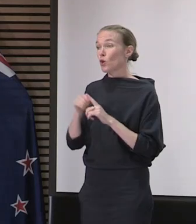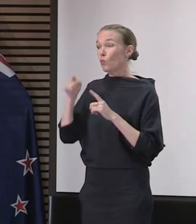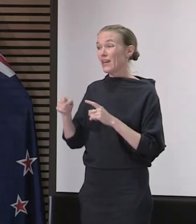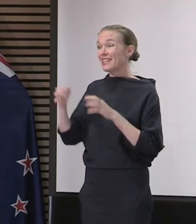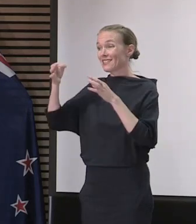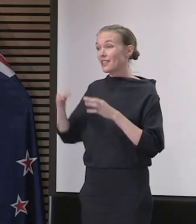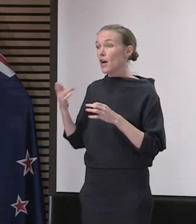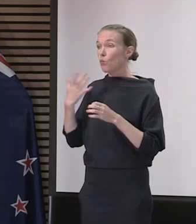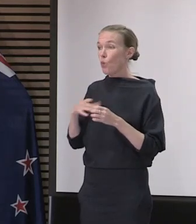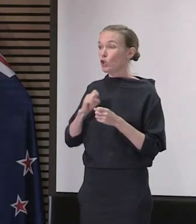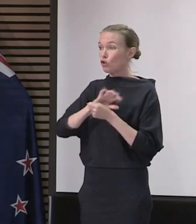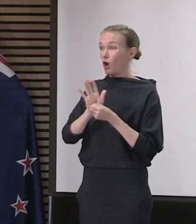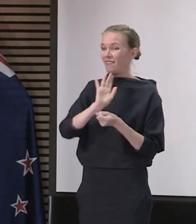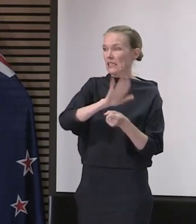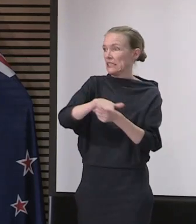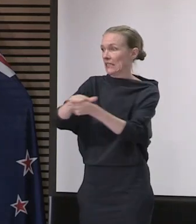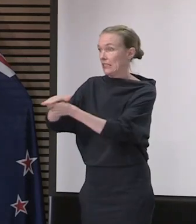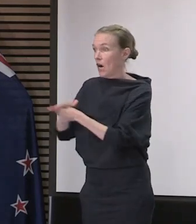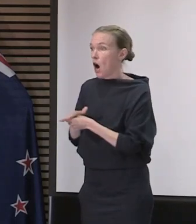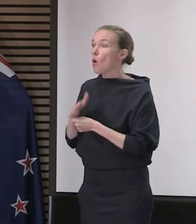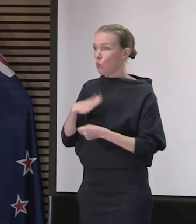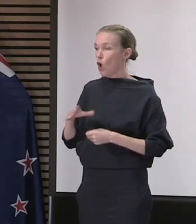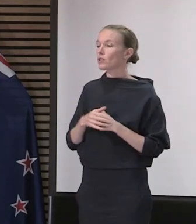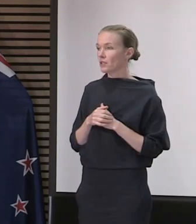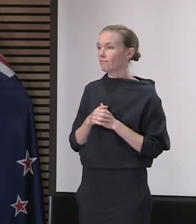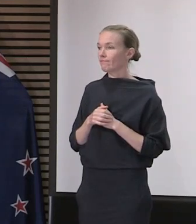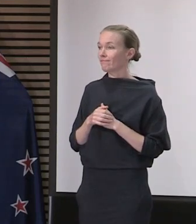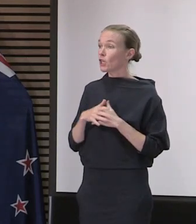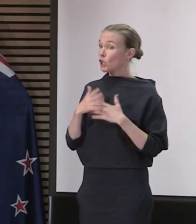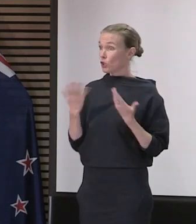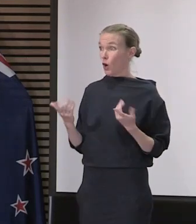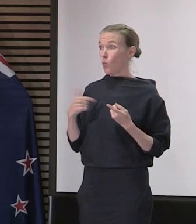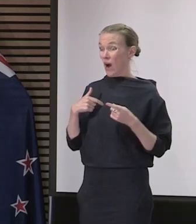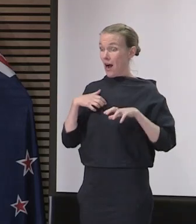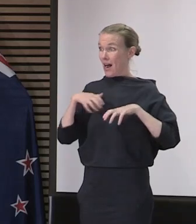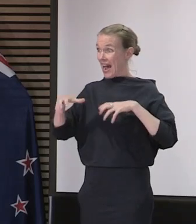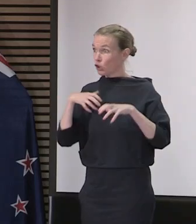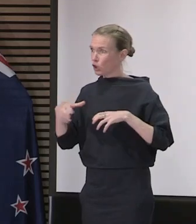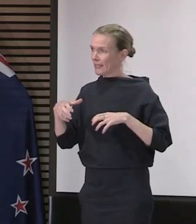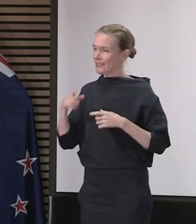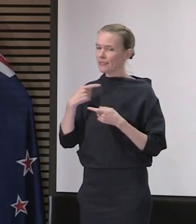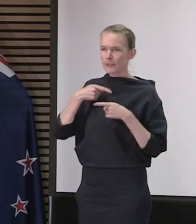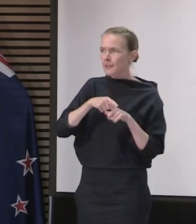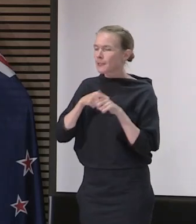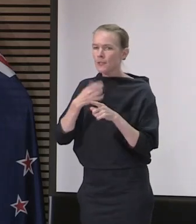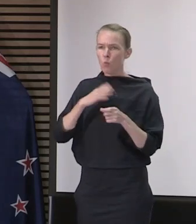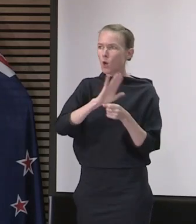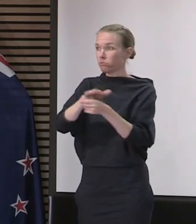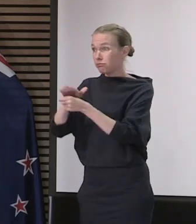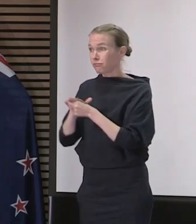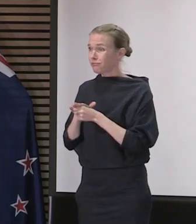typeface and that was the key